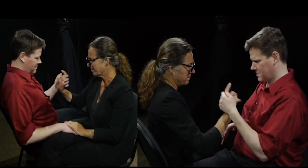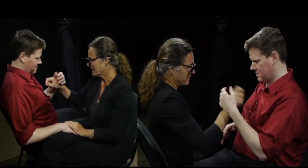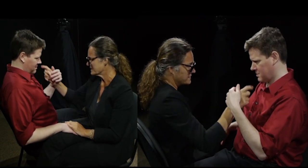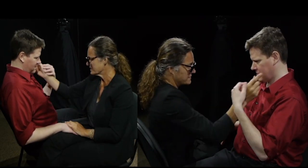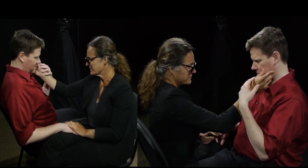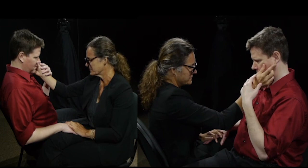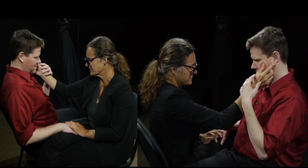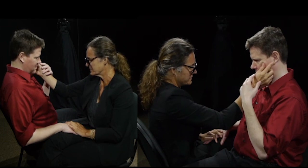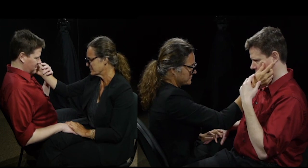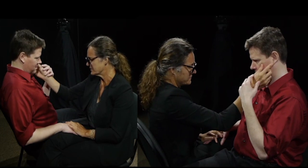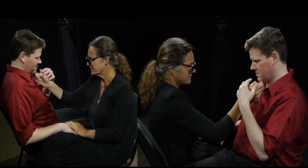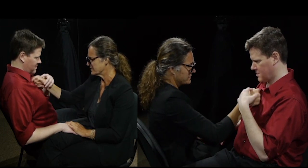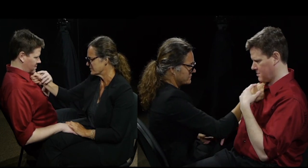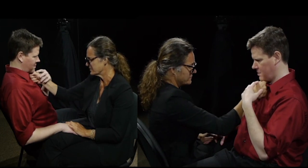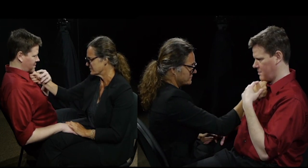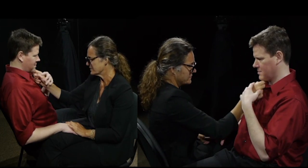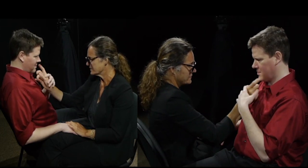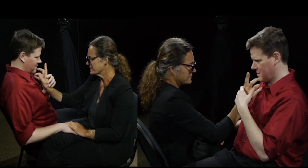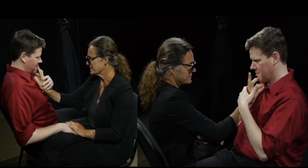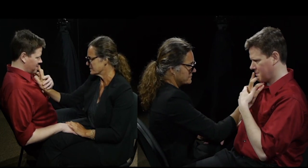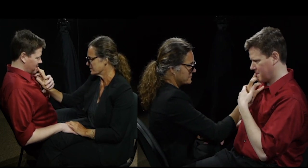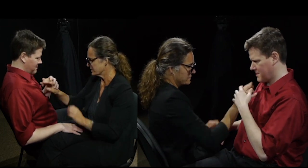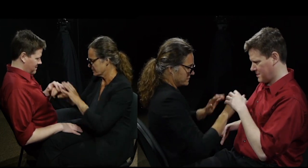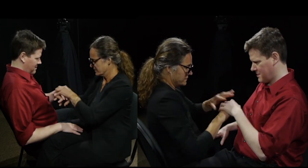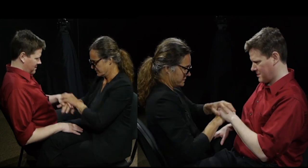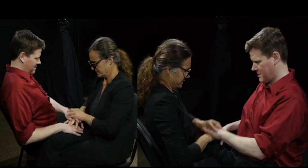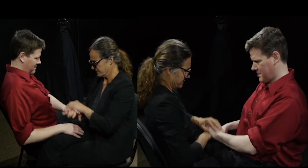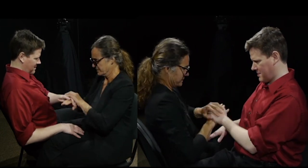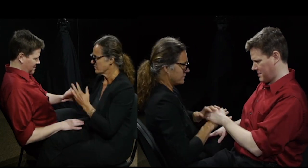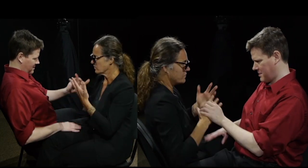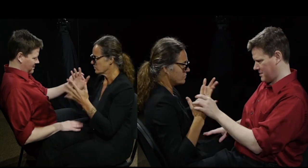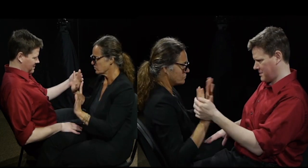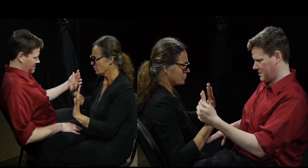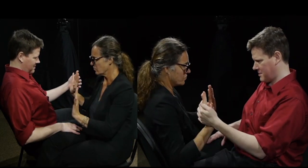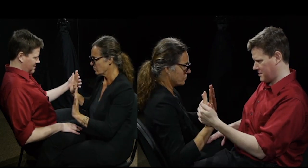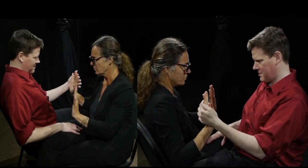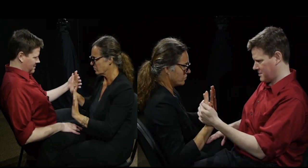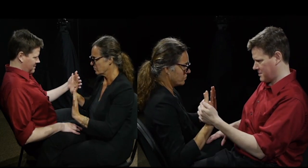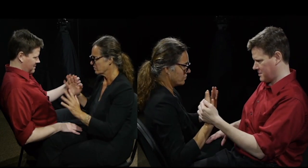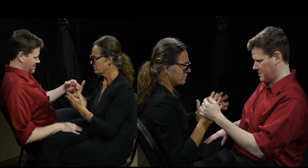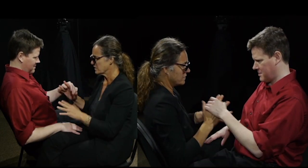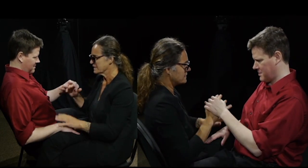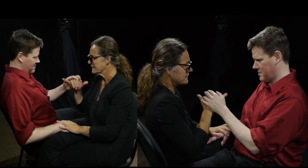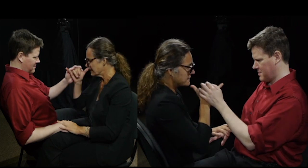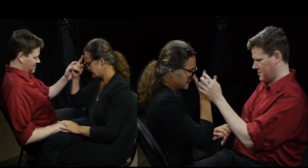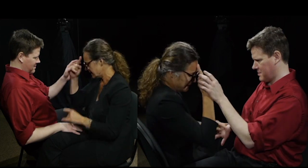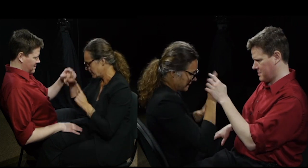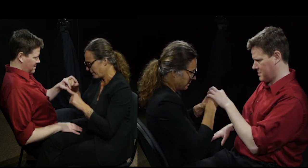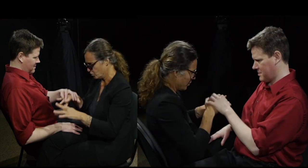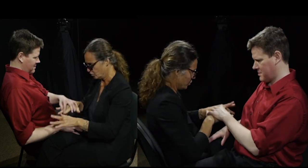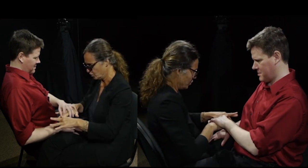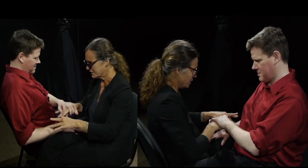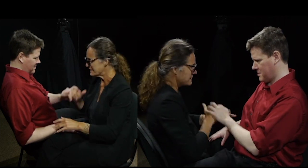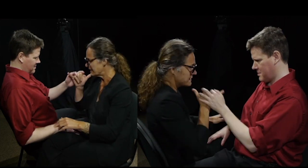What we were doing was considered mere "communication." We had the sense that we were speaking a different kind of language, but when we claimed that, or implied it,